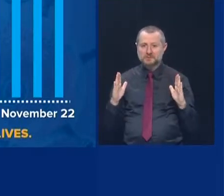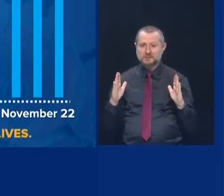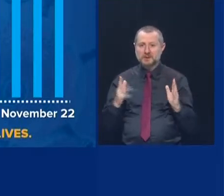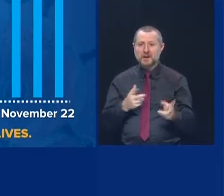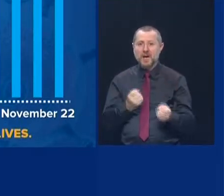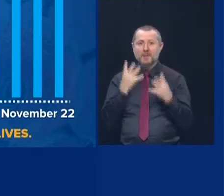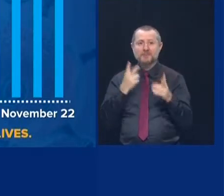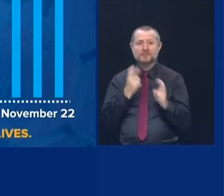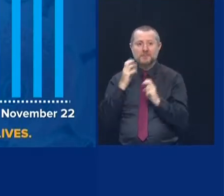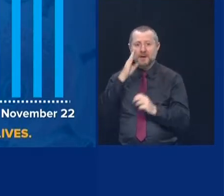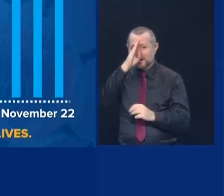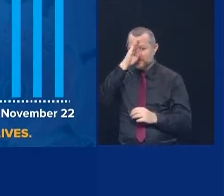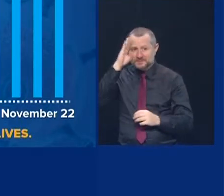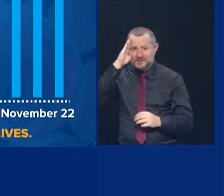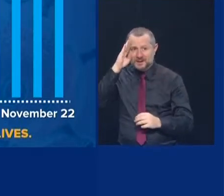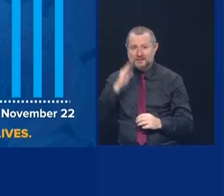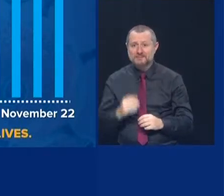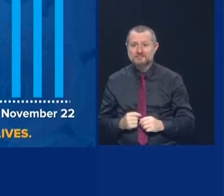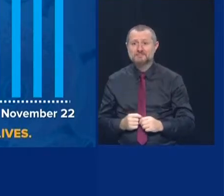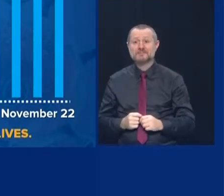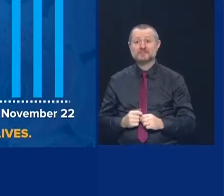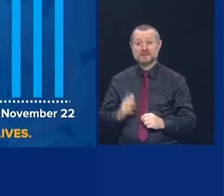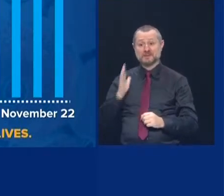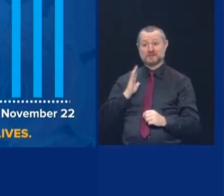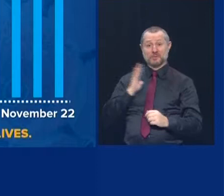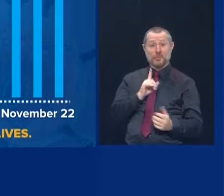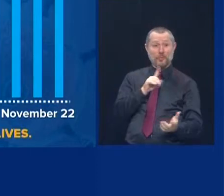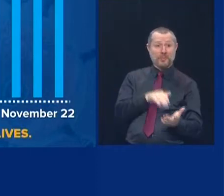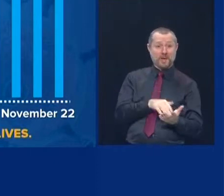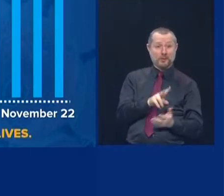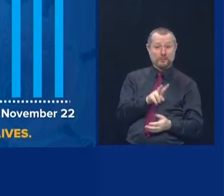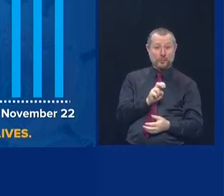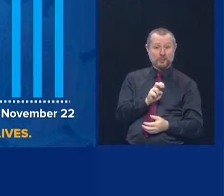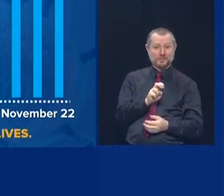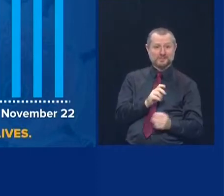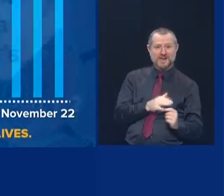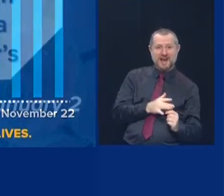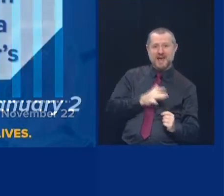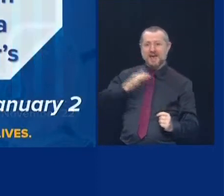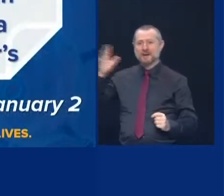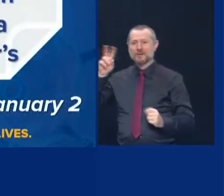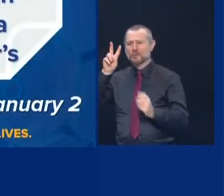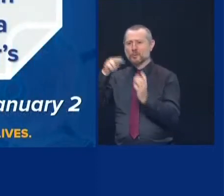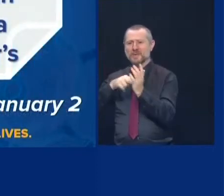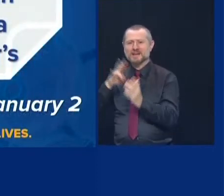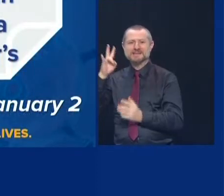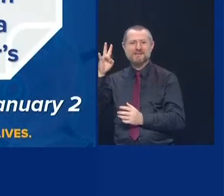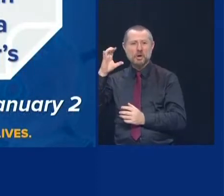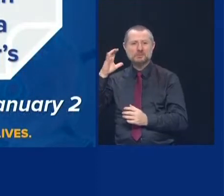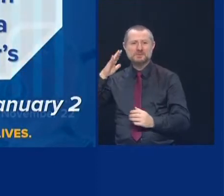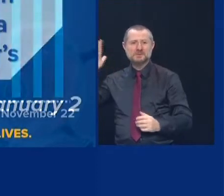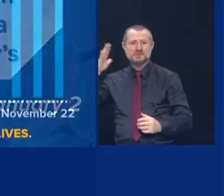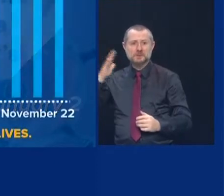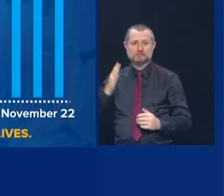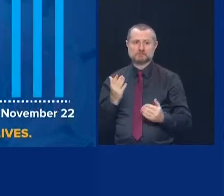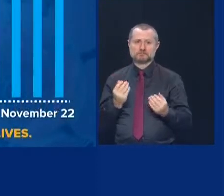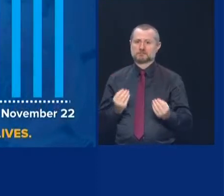WE ARE ALREADY IN A BAD PERIOD. THE LAST THREE WEEKS, THE NUMBER OF HOSPITALIZATIONS HAS GONE